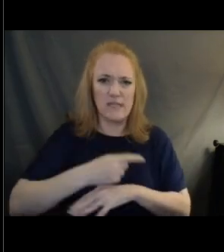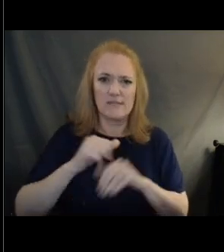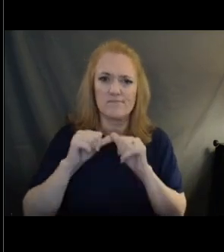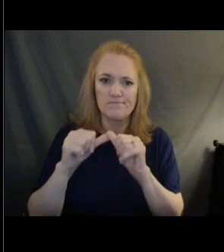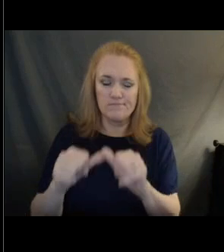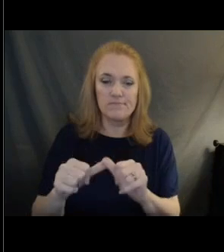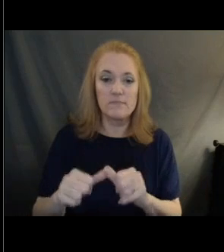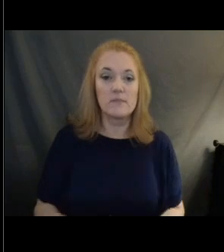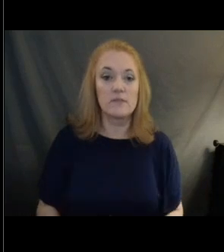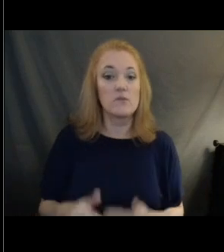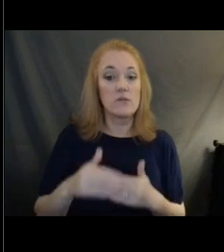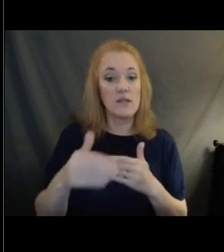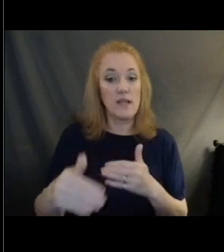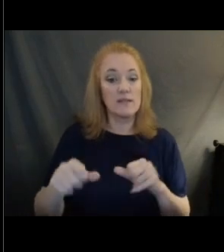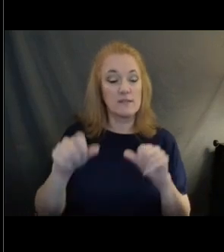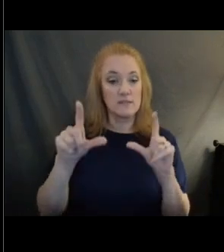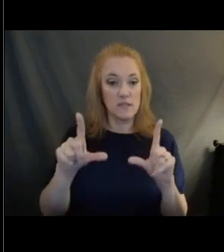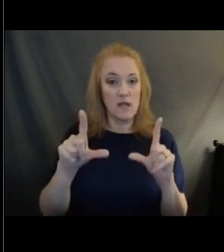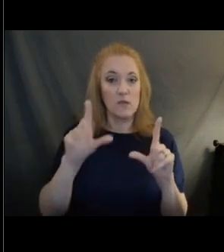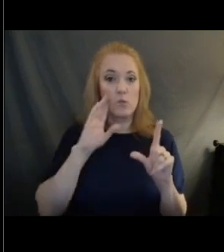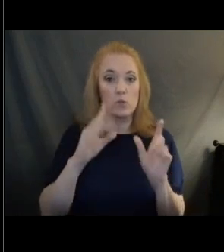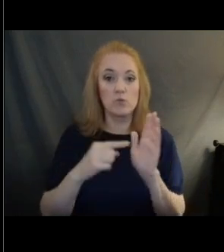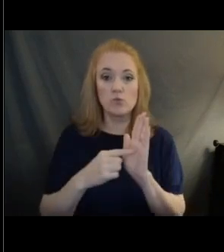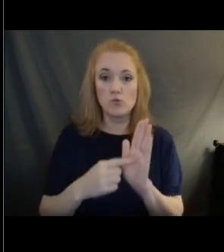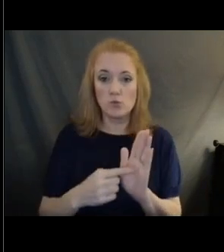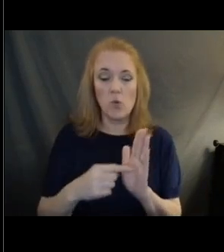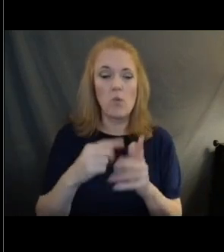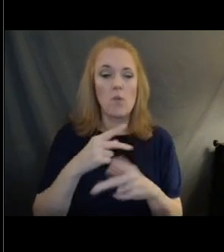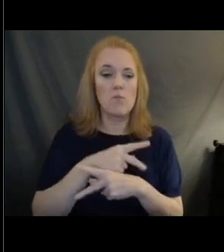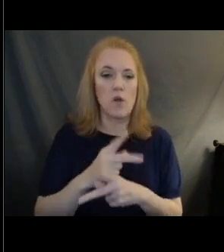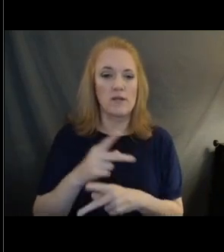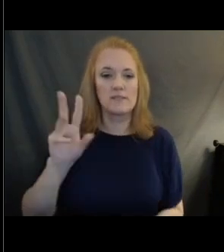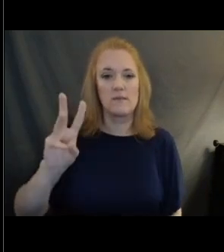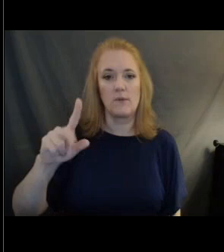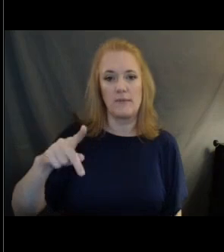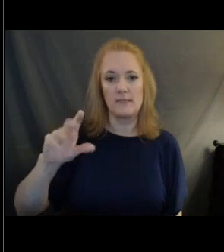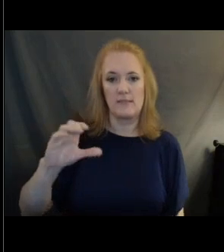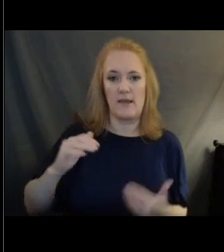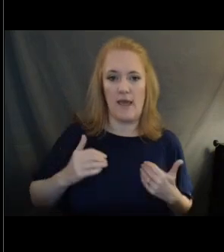We'll basically talk a little bit about some of the products that WPC has available on its